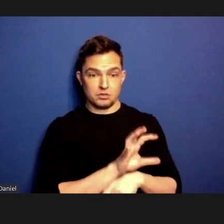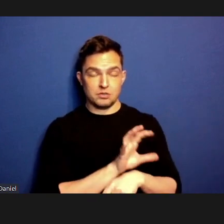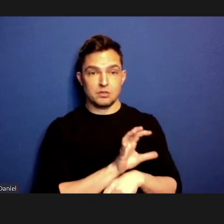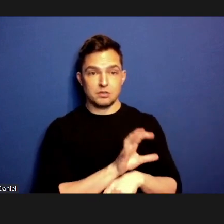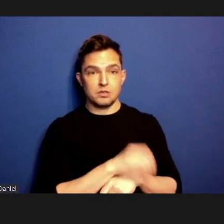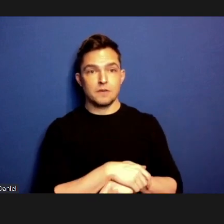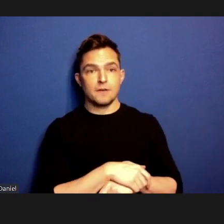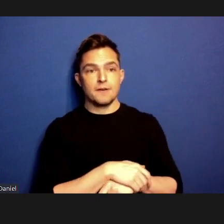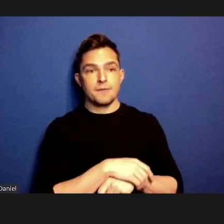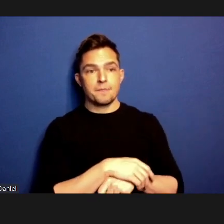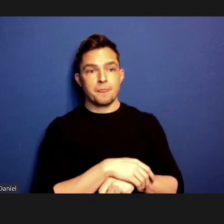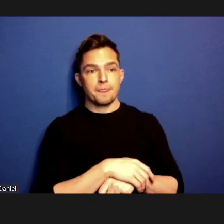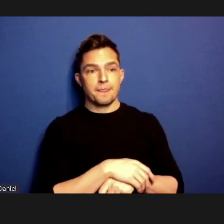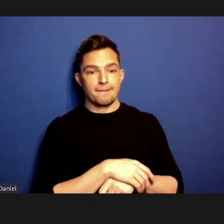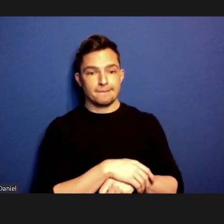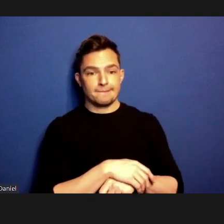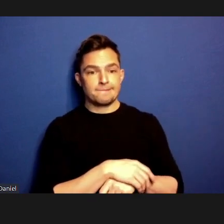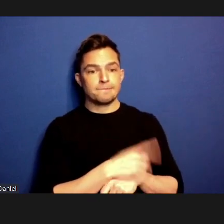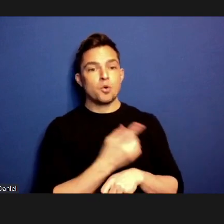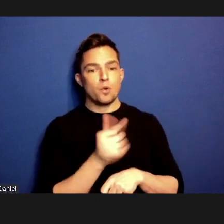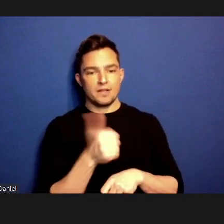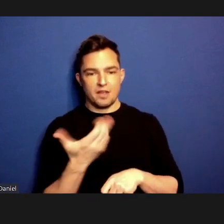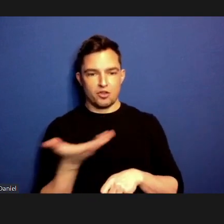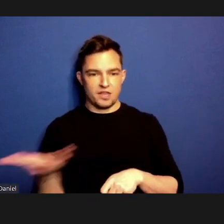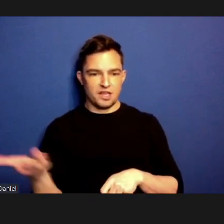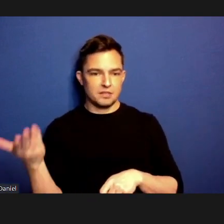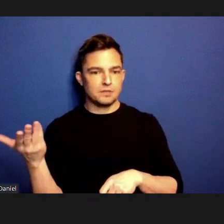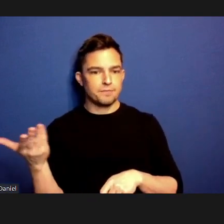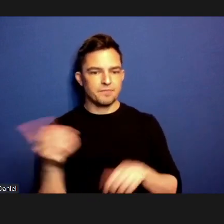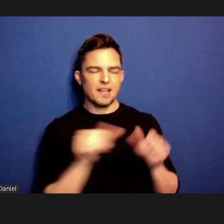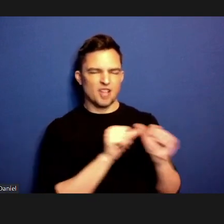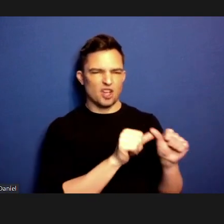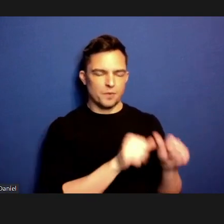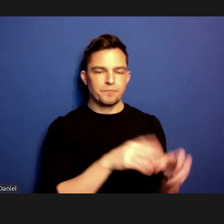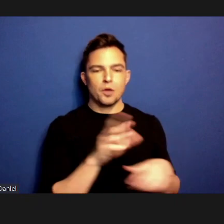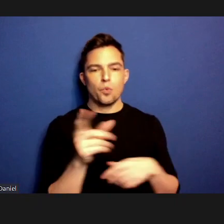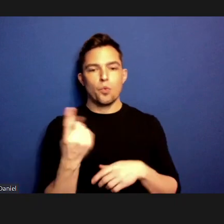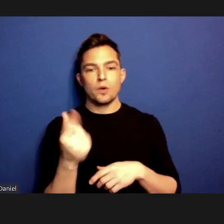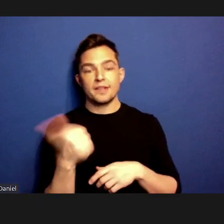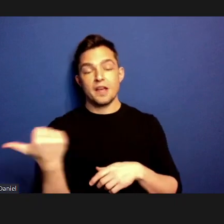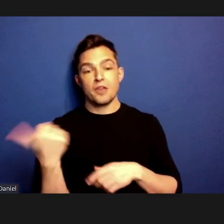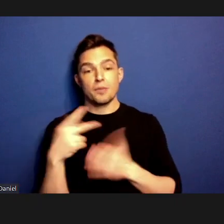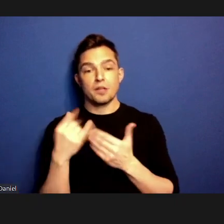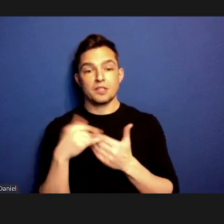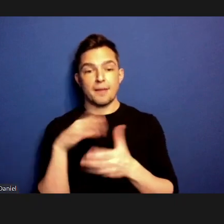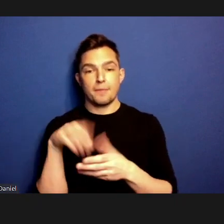is ongoing, one of the other projects that I've been a part of leading alongside Llana